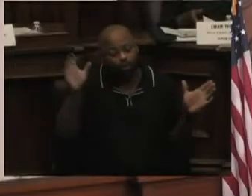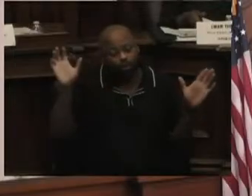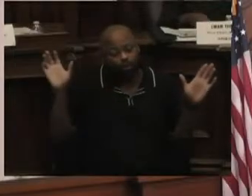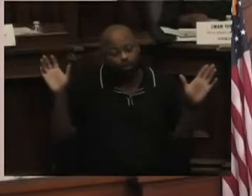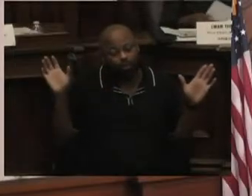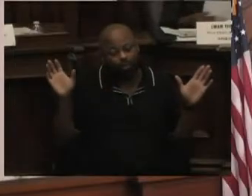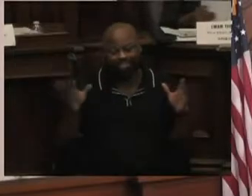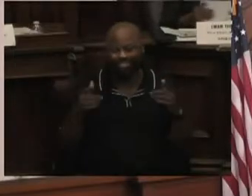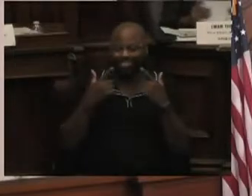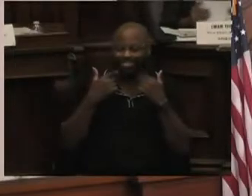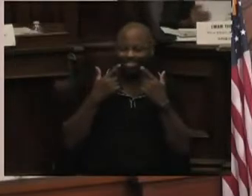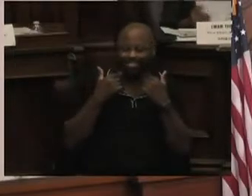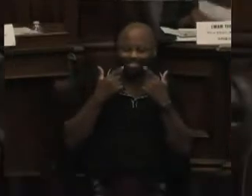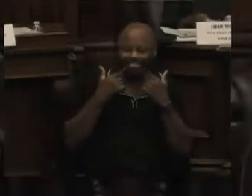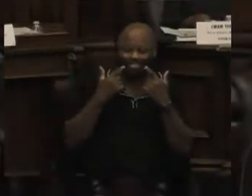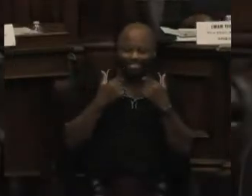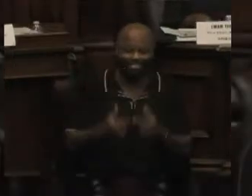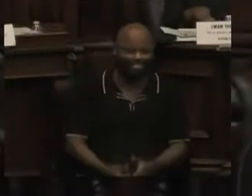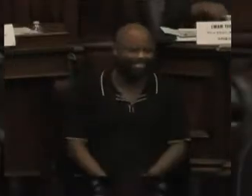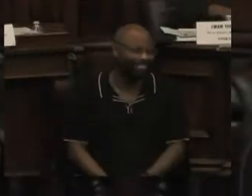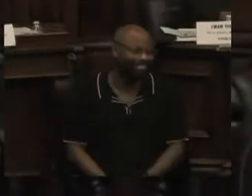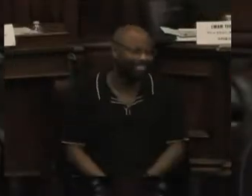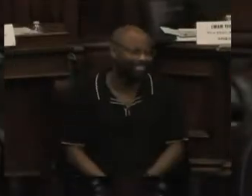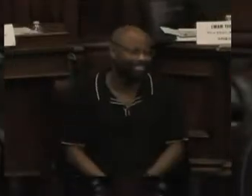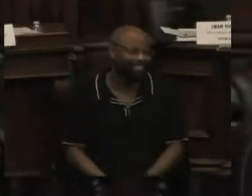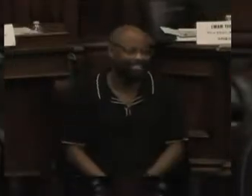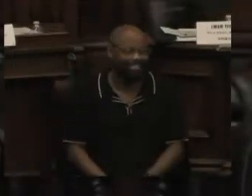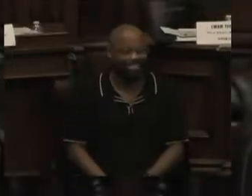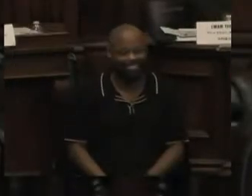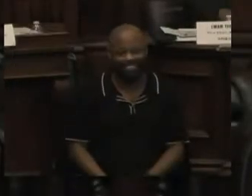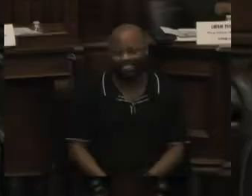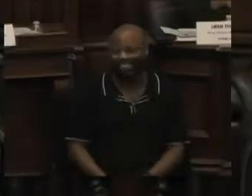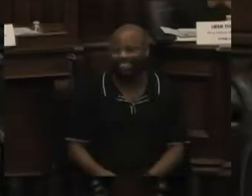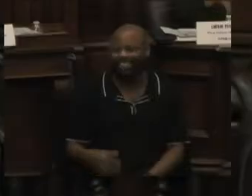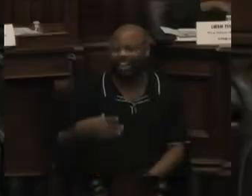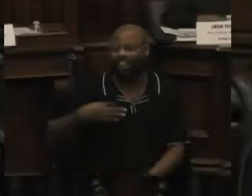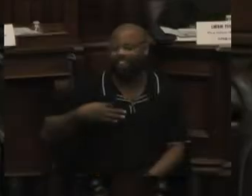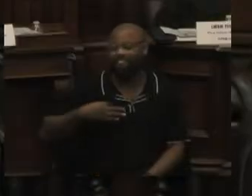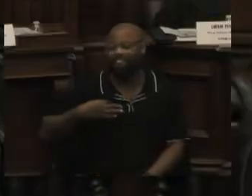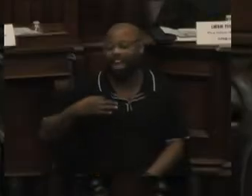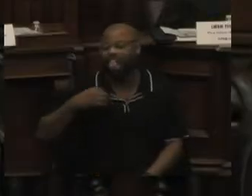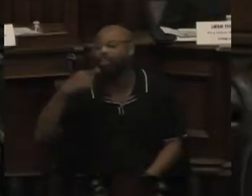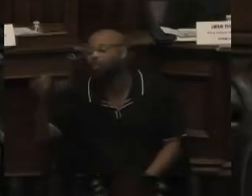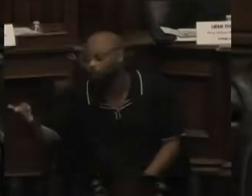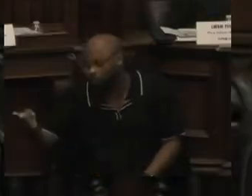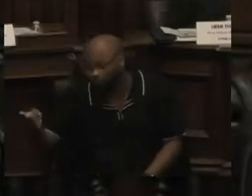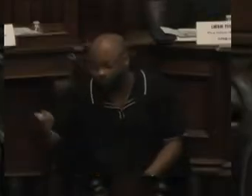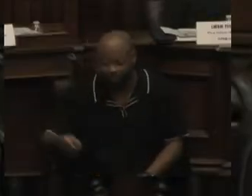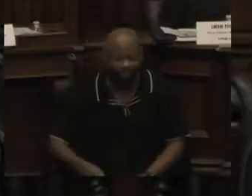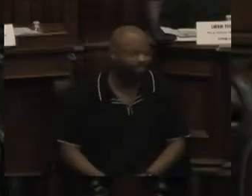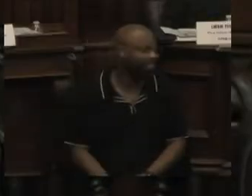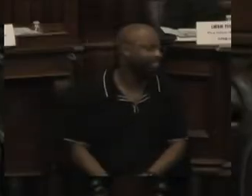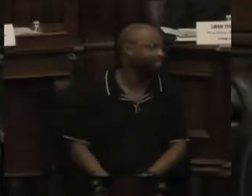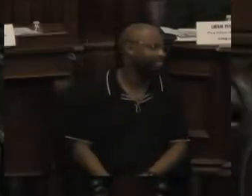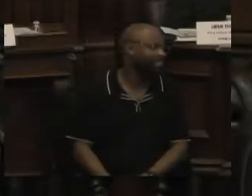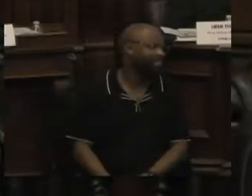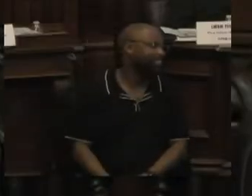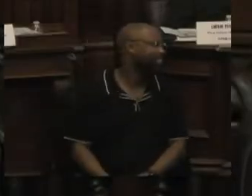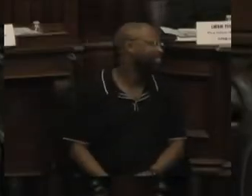volunteer, Larry, because he's not here. He can't say no, so we can put him on the. Sounds